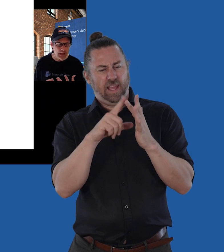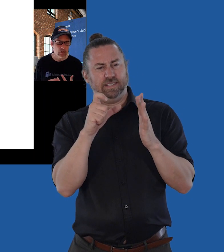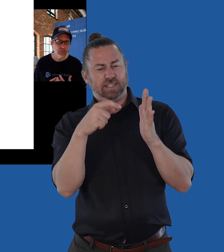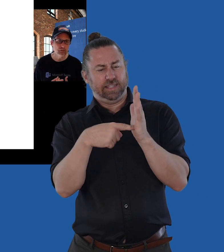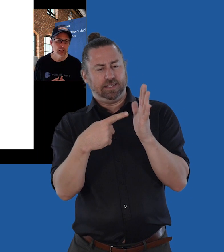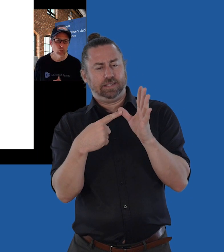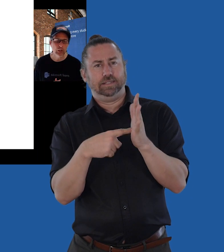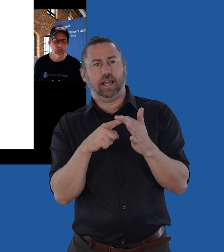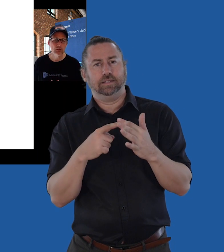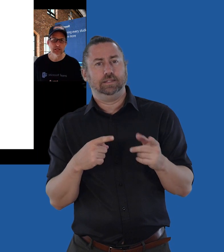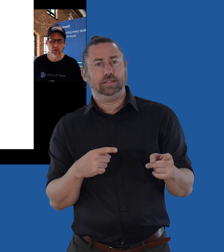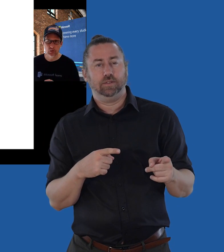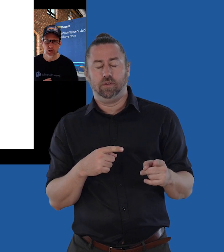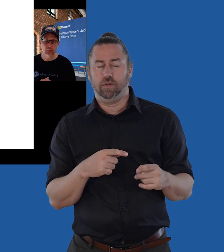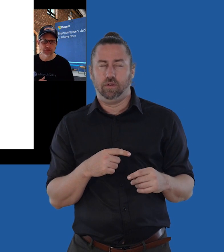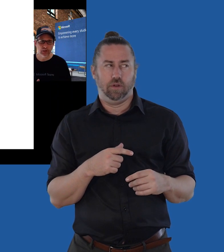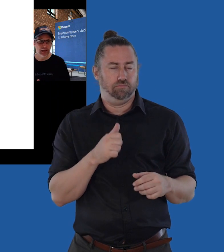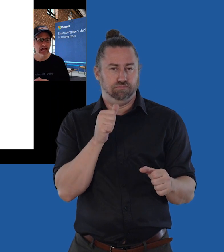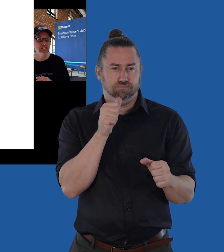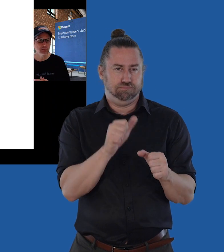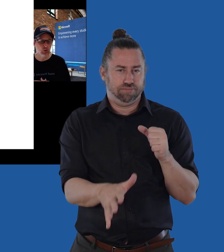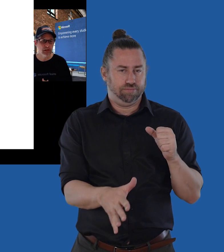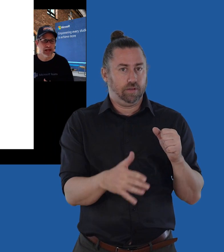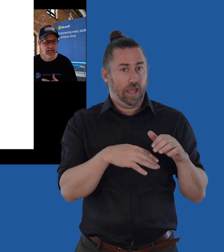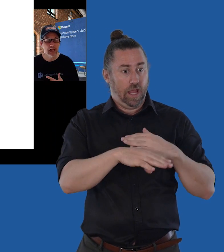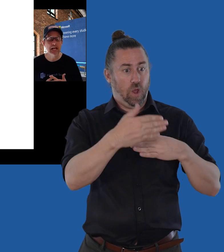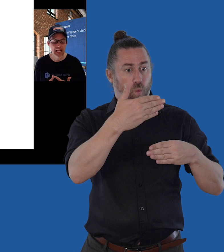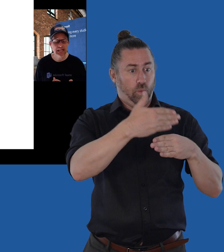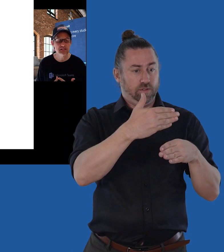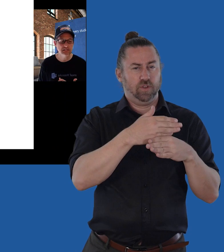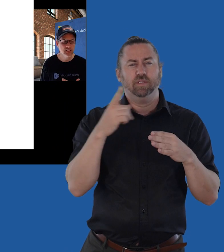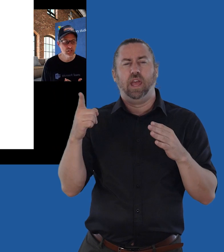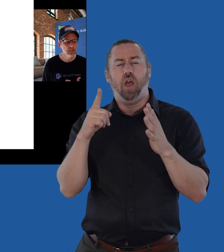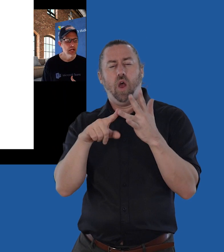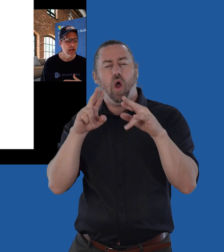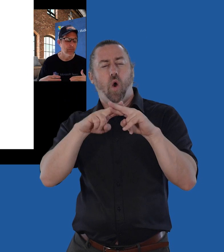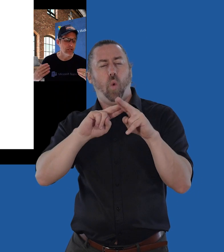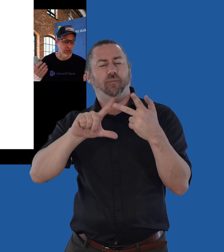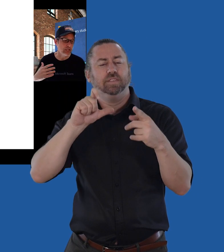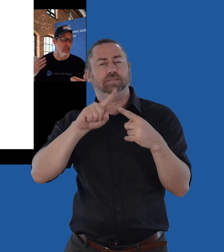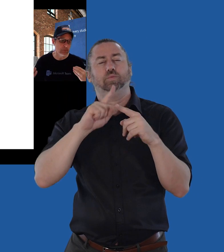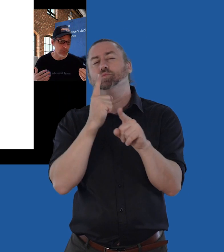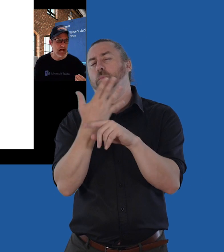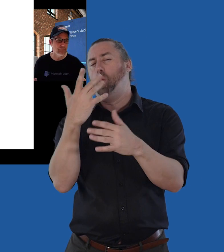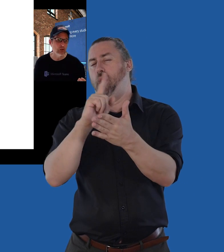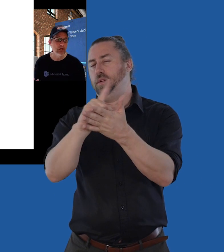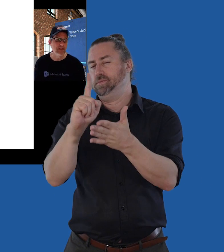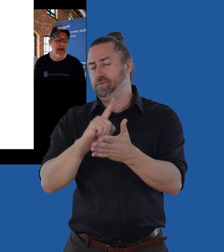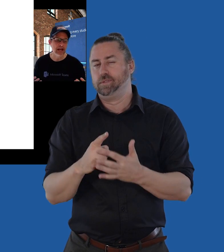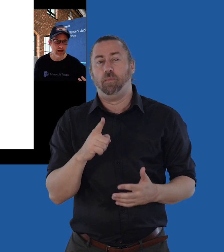powerful in Windows and also in Office, and we're gonna explore that in a later session. But you can jump in, and have a look at that,